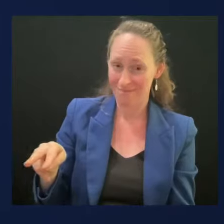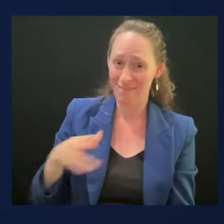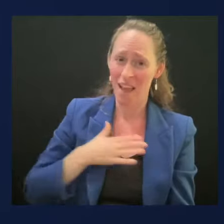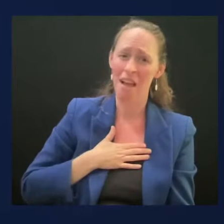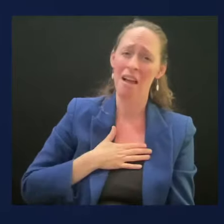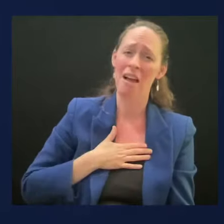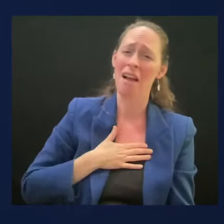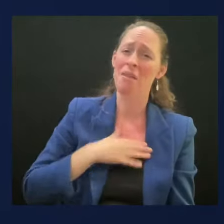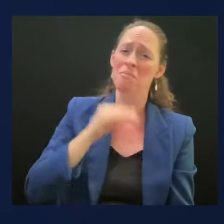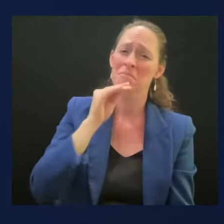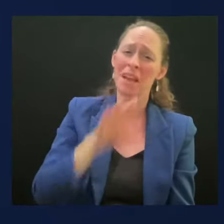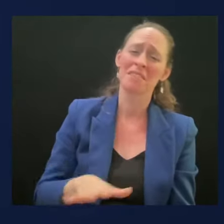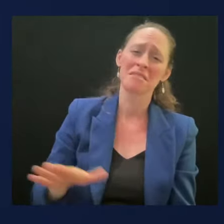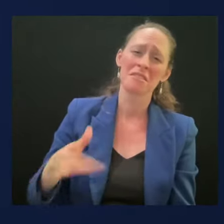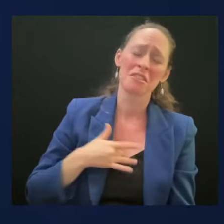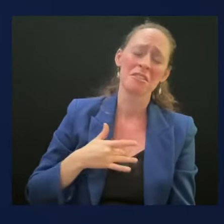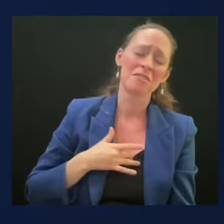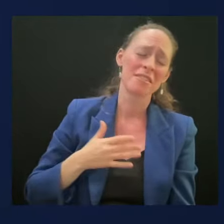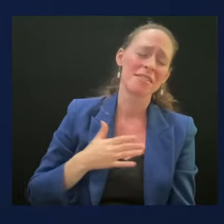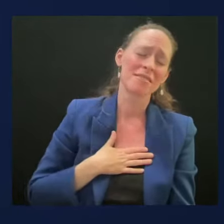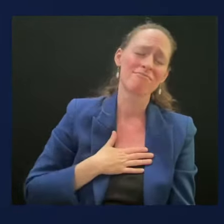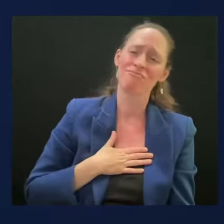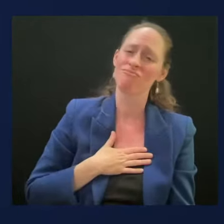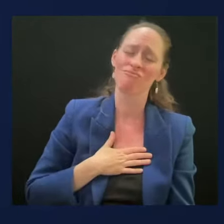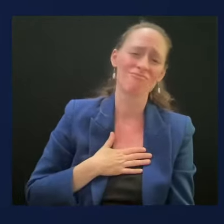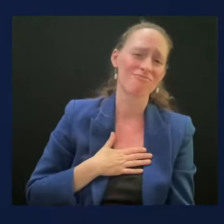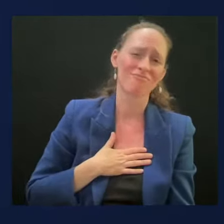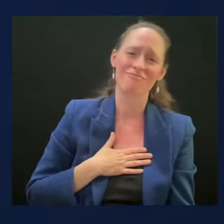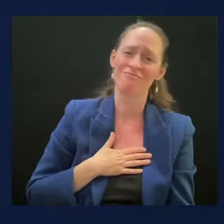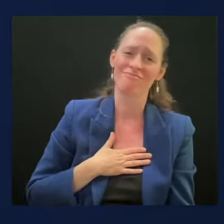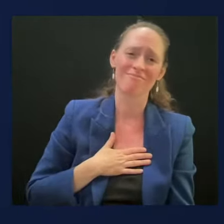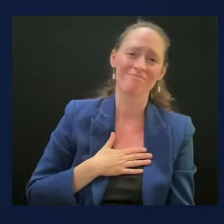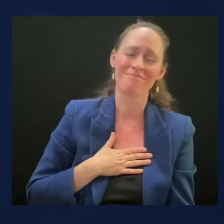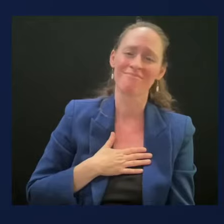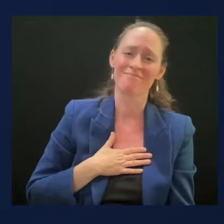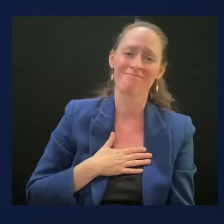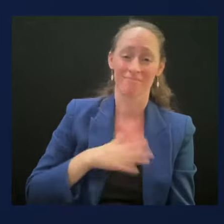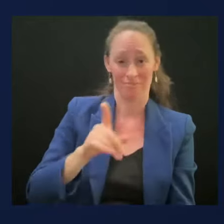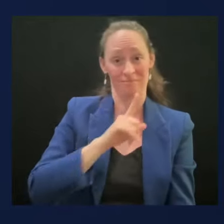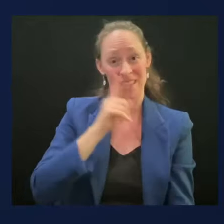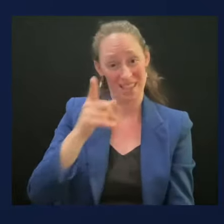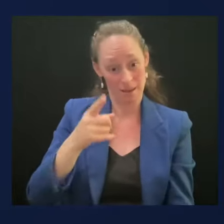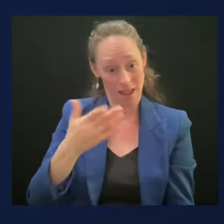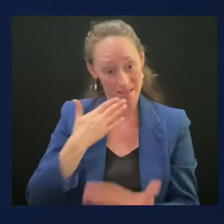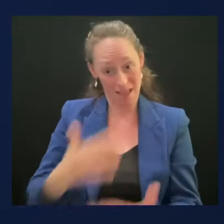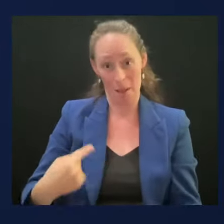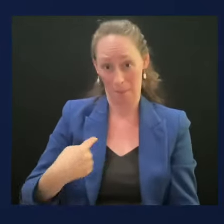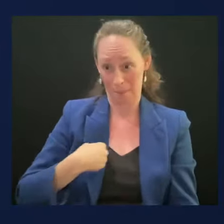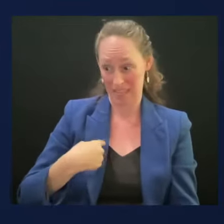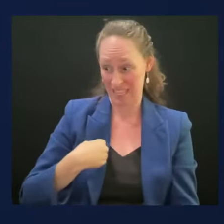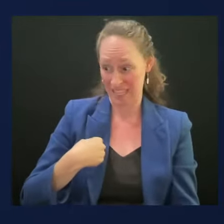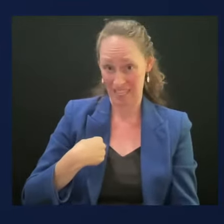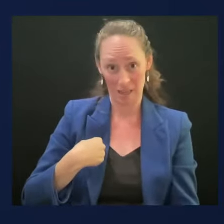But I don't think she was just thanking me. She was thanking all of us. Everyone who fought so hard